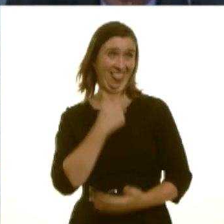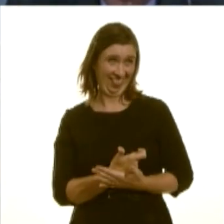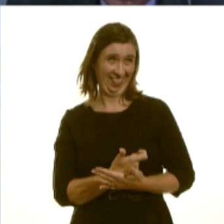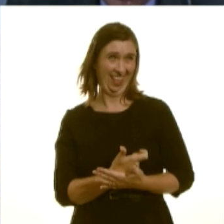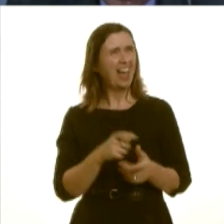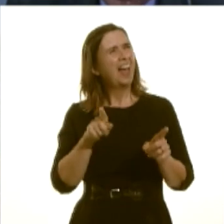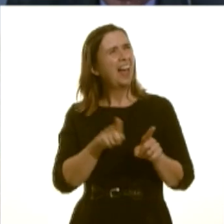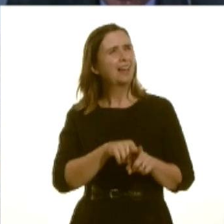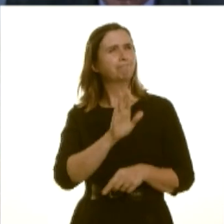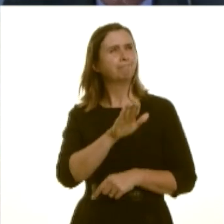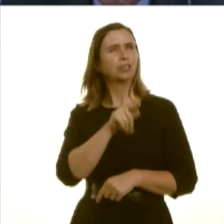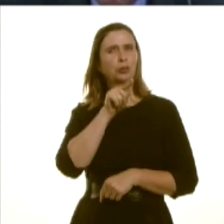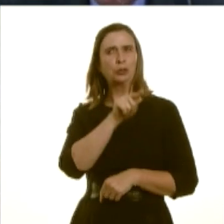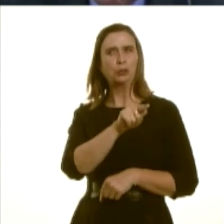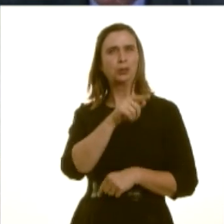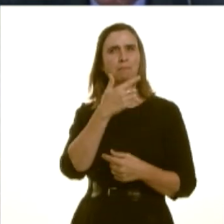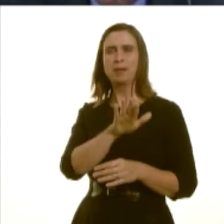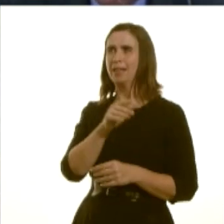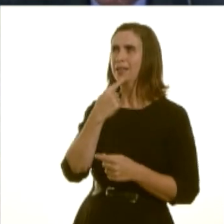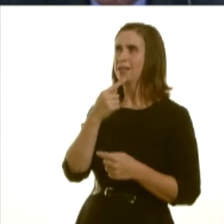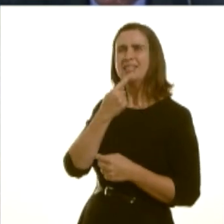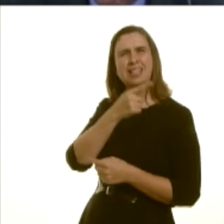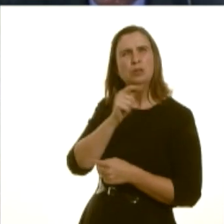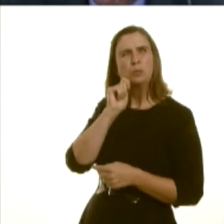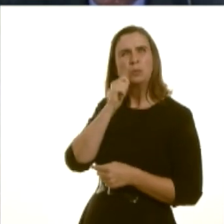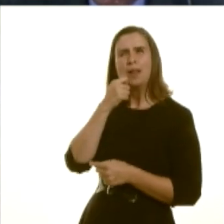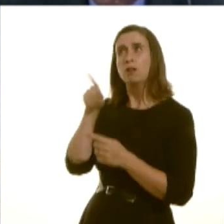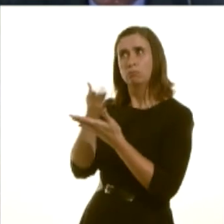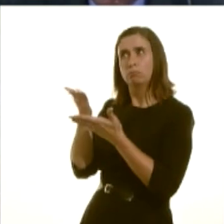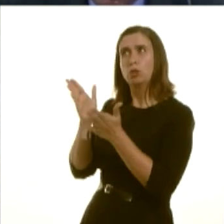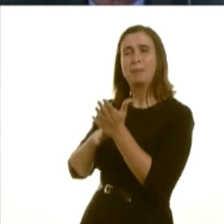you made to Mick Antoniw that you were going to have discussions with other people, or